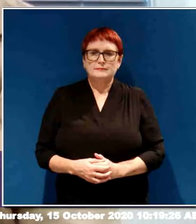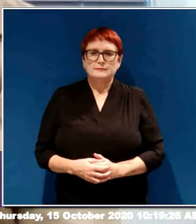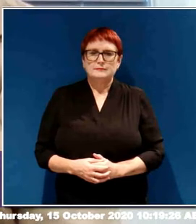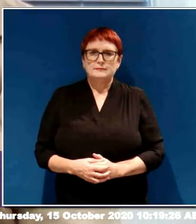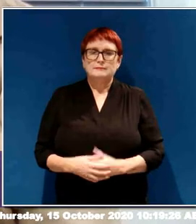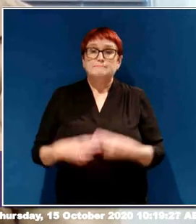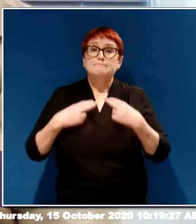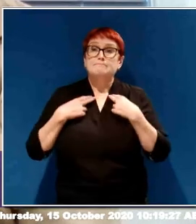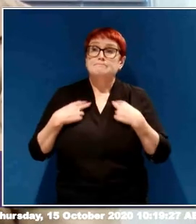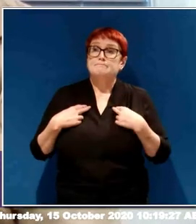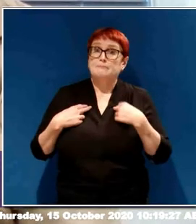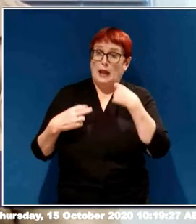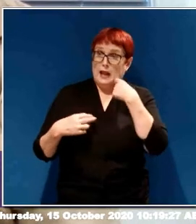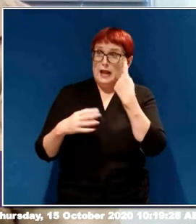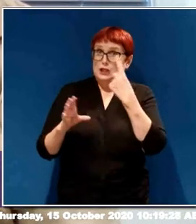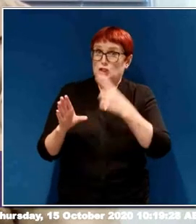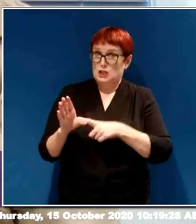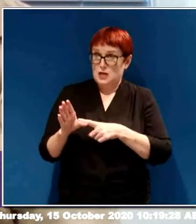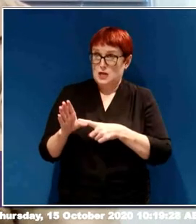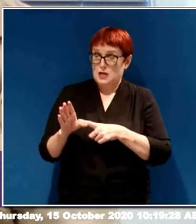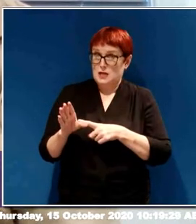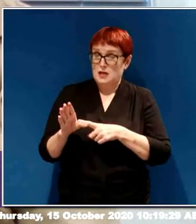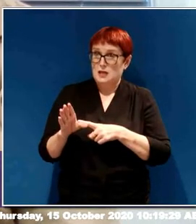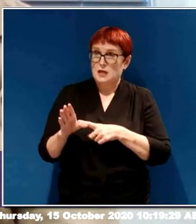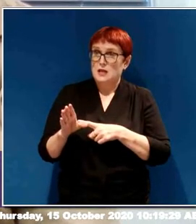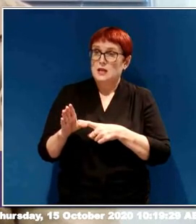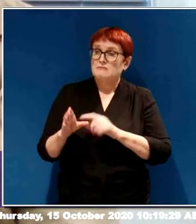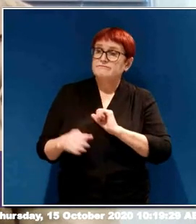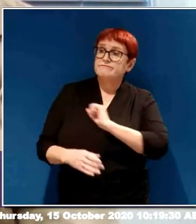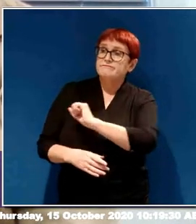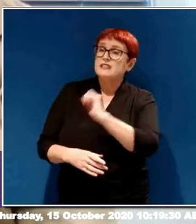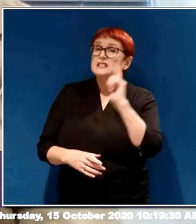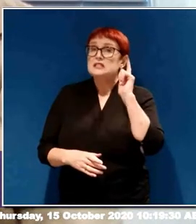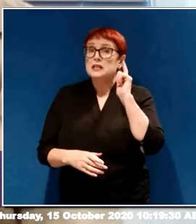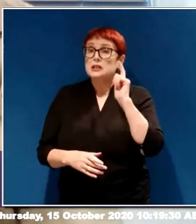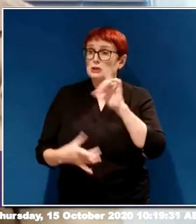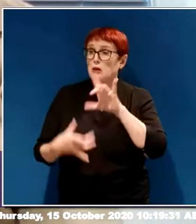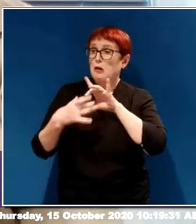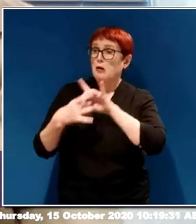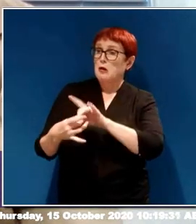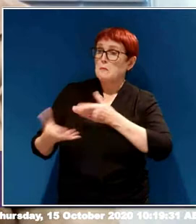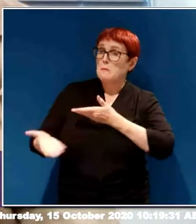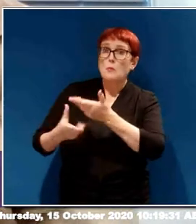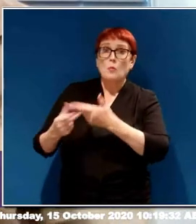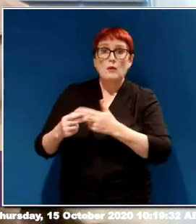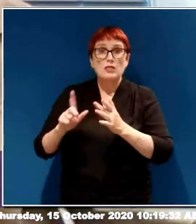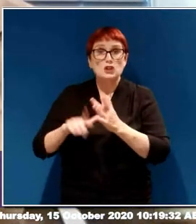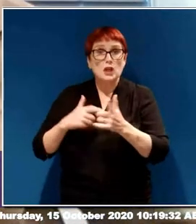that Jack's teacher engaged well with him, is that fair? Yes, that is fair to say.